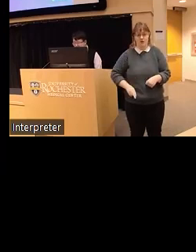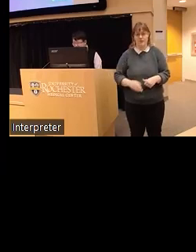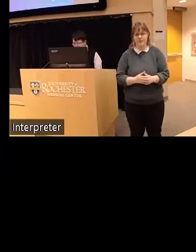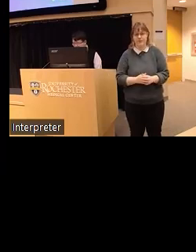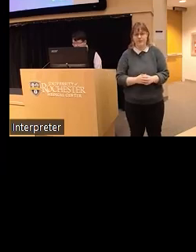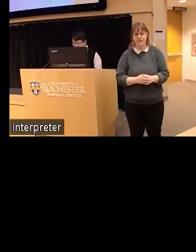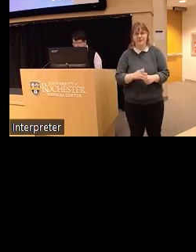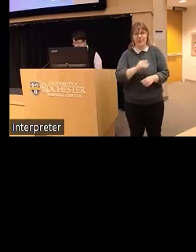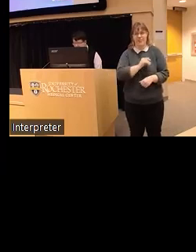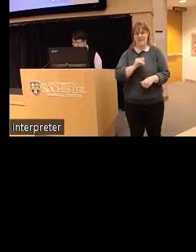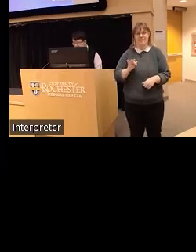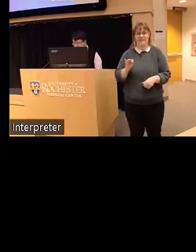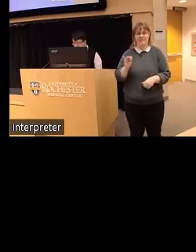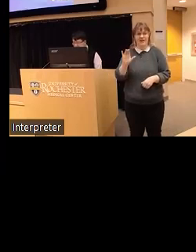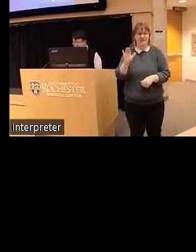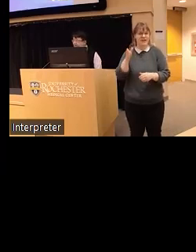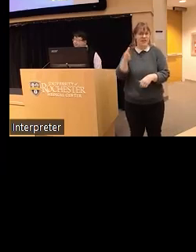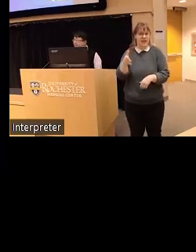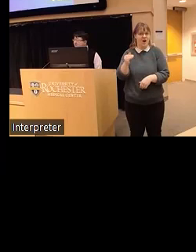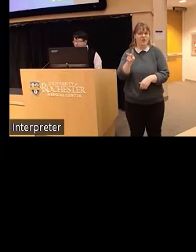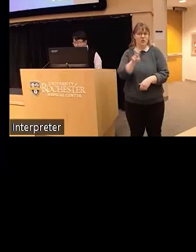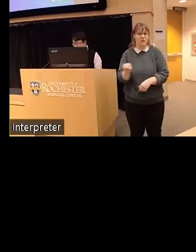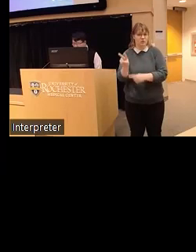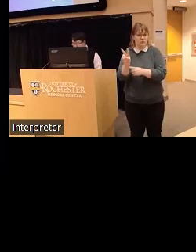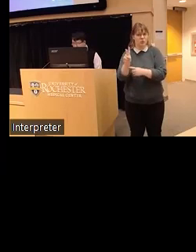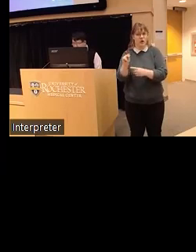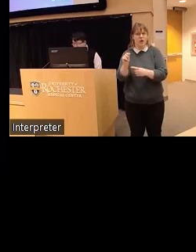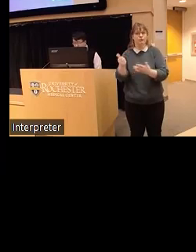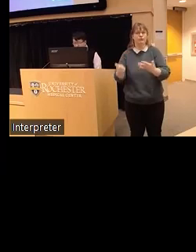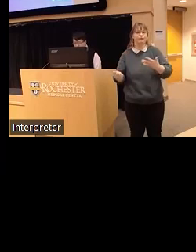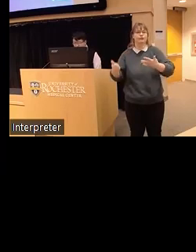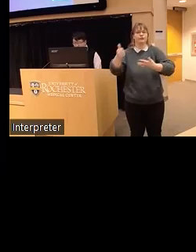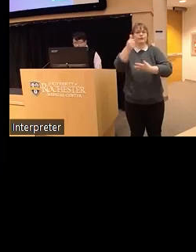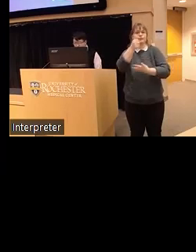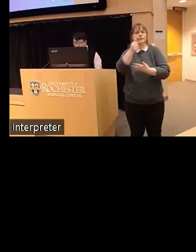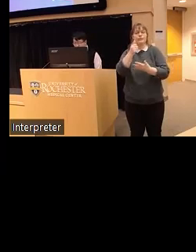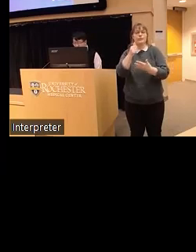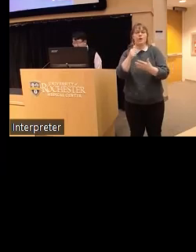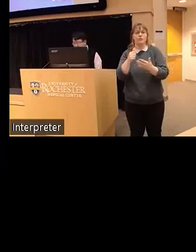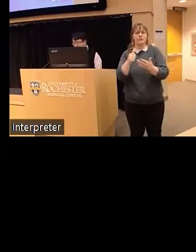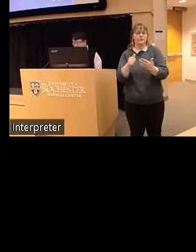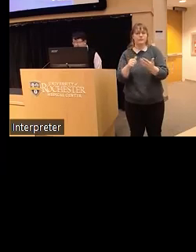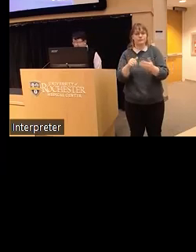faculty there in 2002 and Rose up to the rank of associate professor until he was recruited